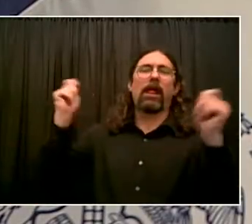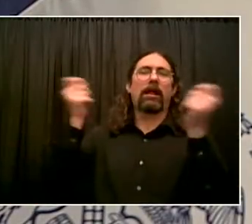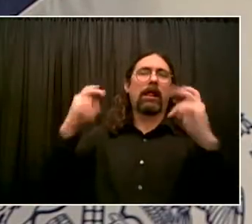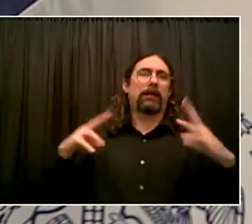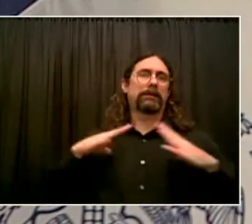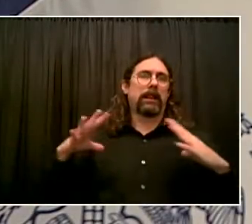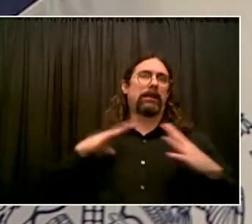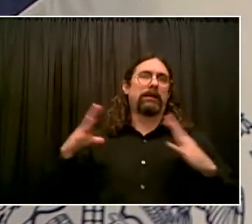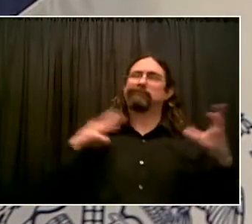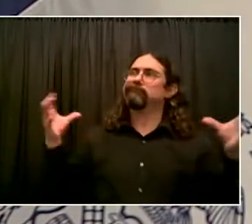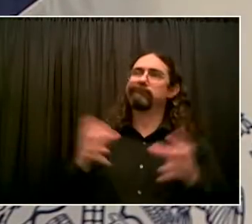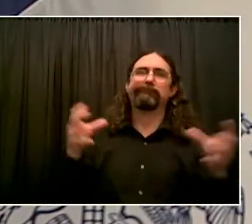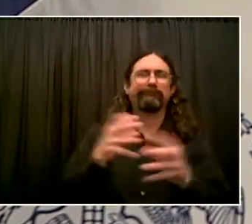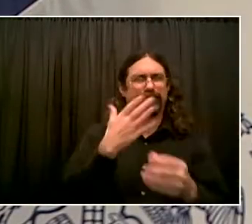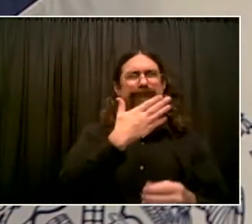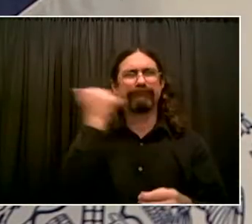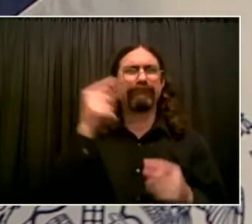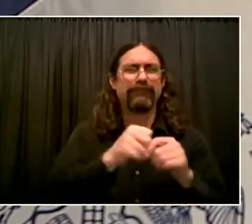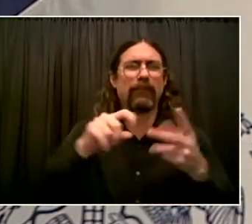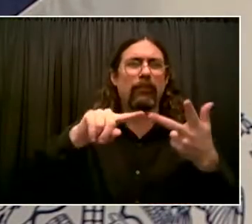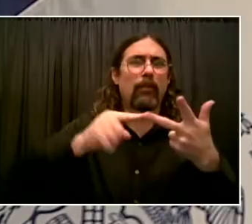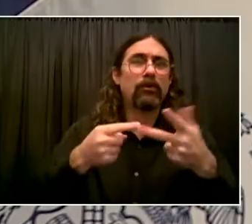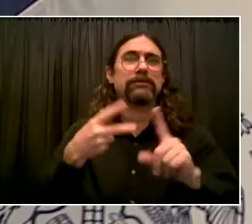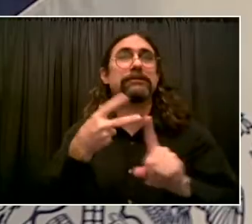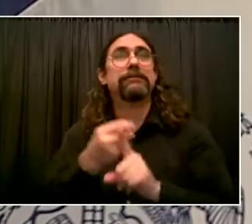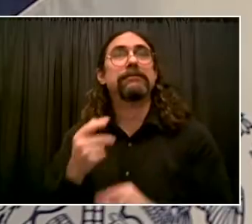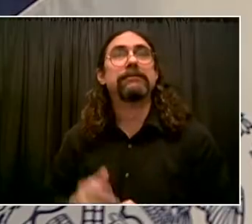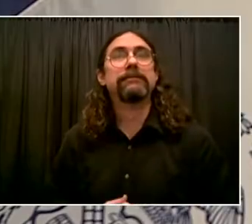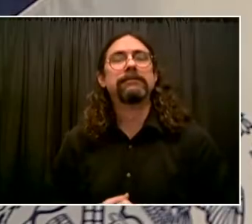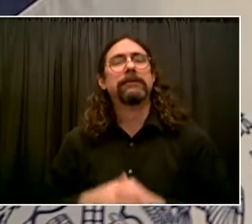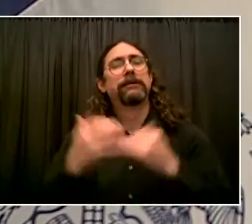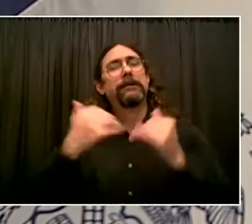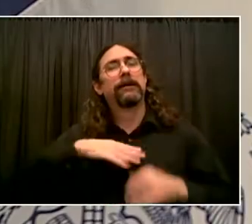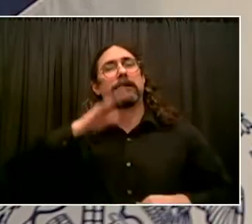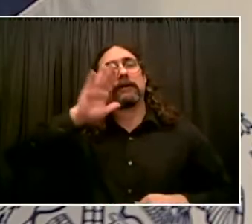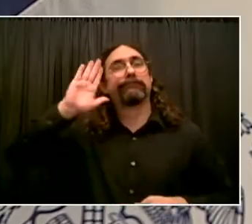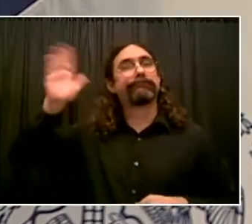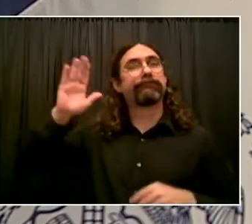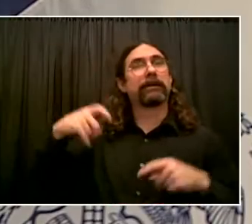A FEW WORDS IN SPANISH.